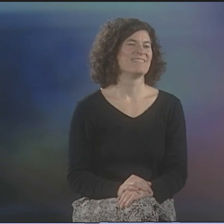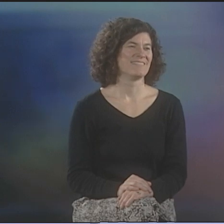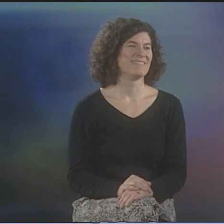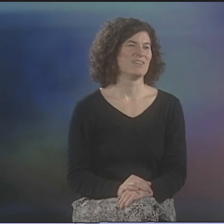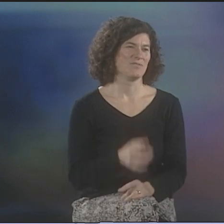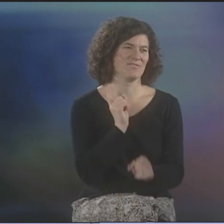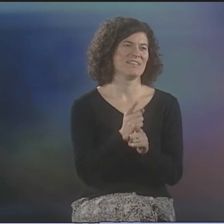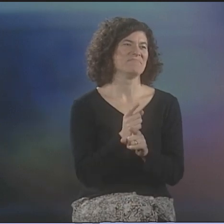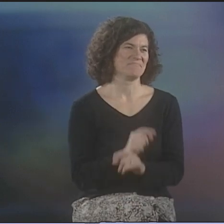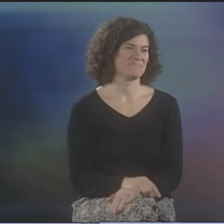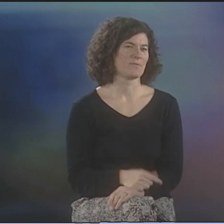RIGHT.